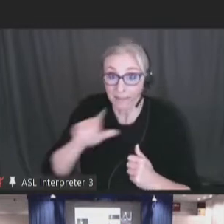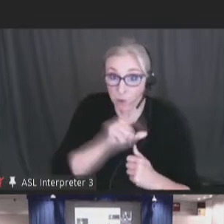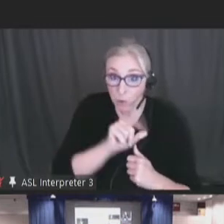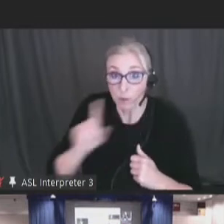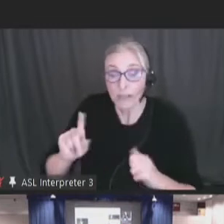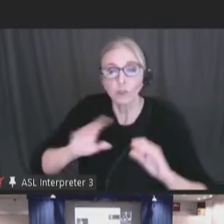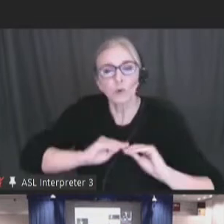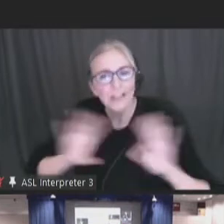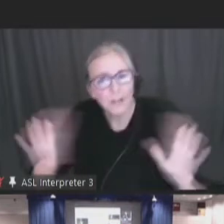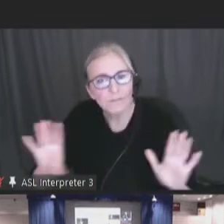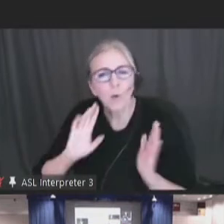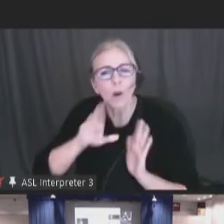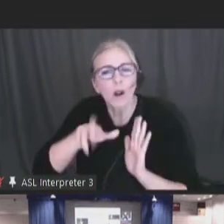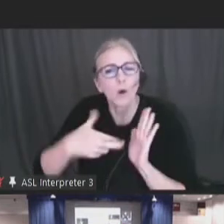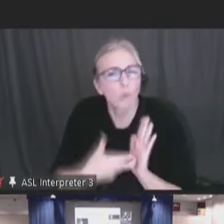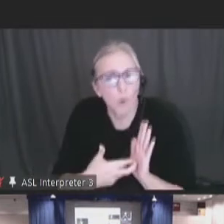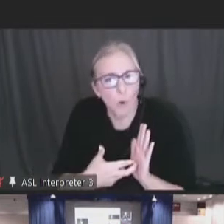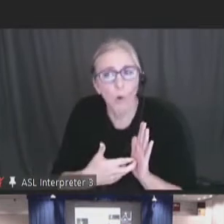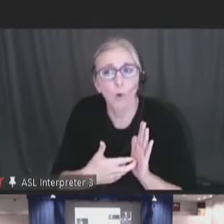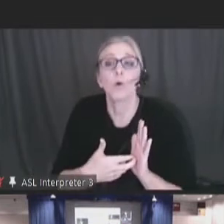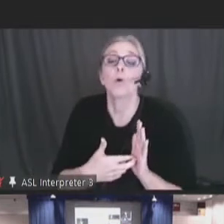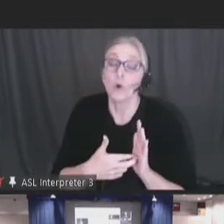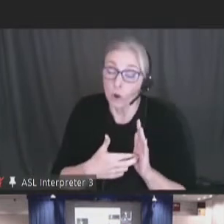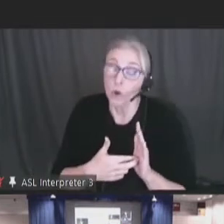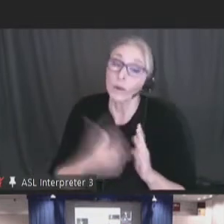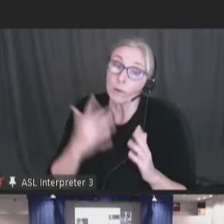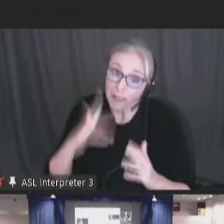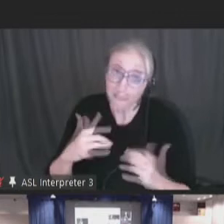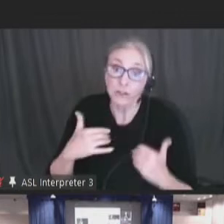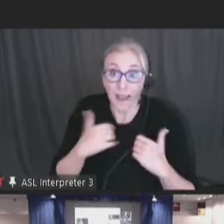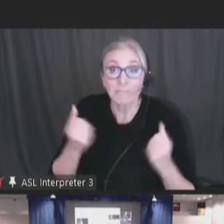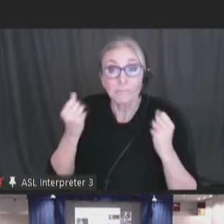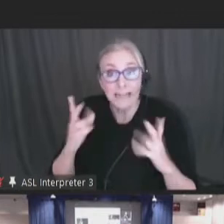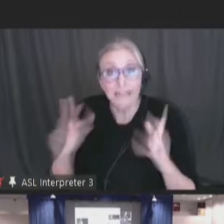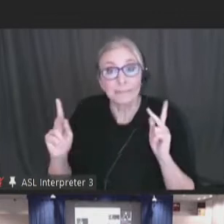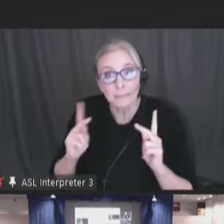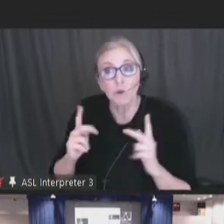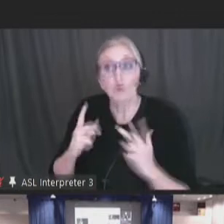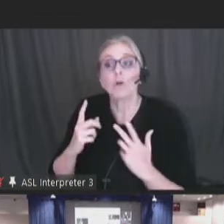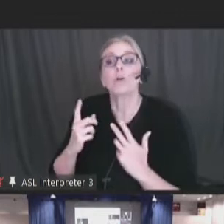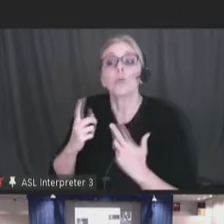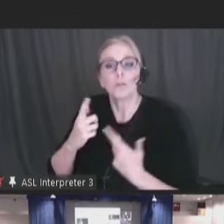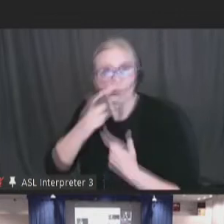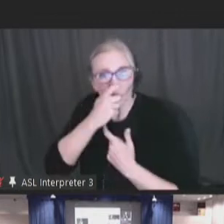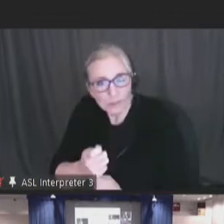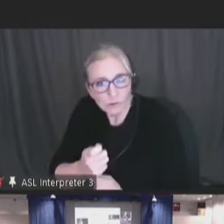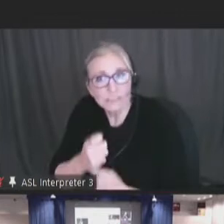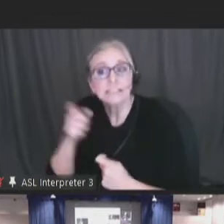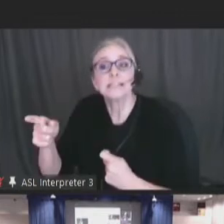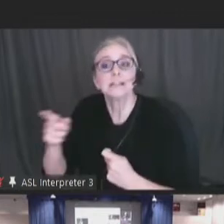And we were fortunate to have a lot of intakes and a lot of interest with subsequent training,